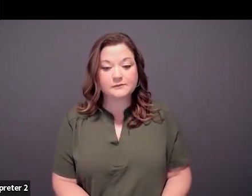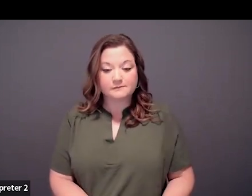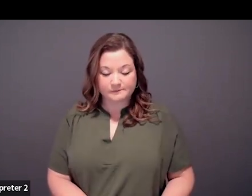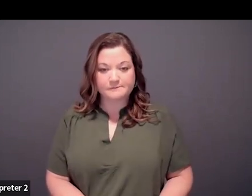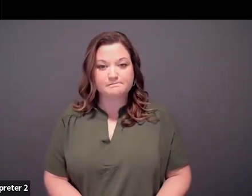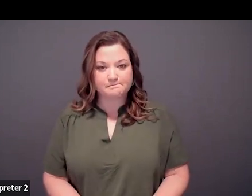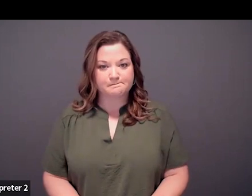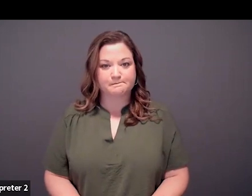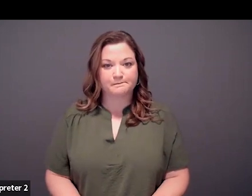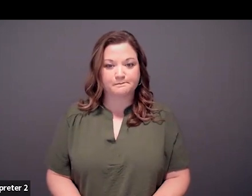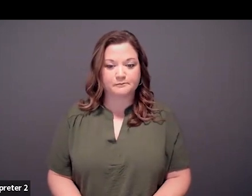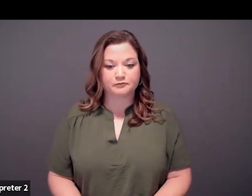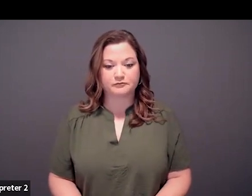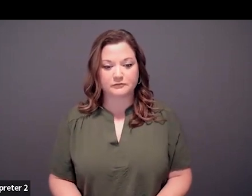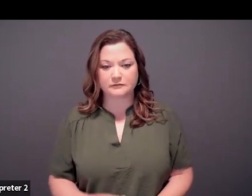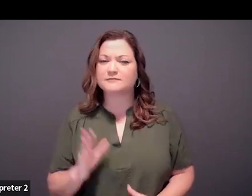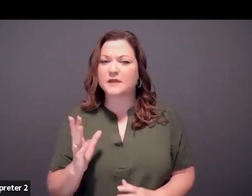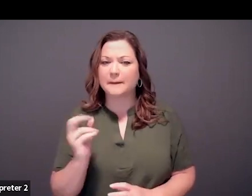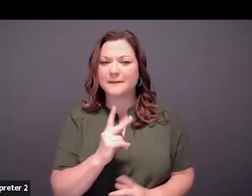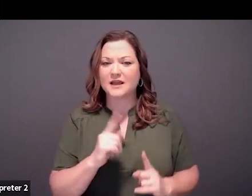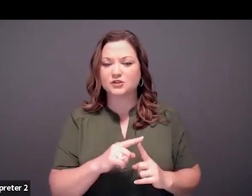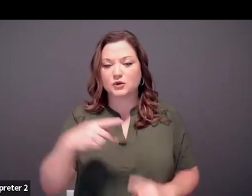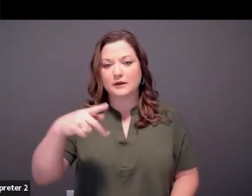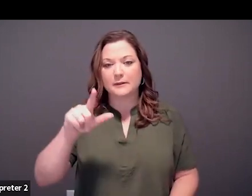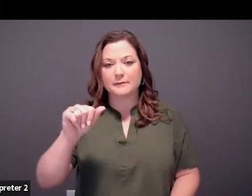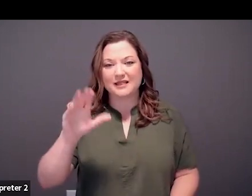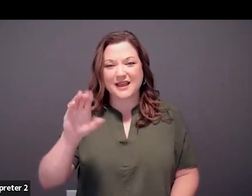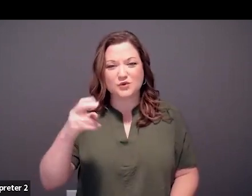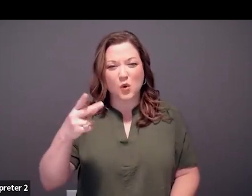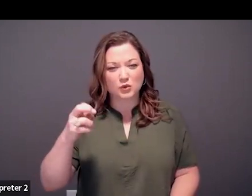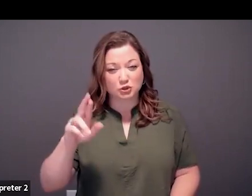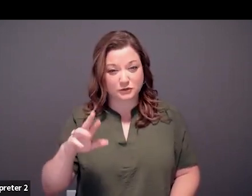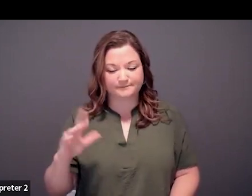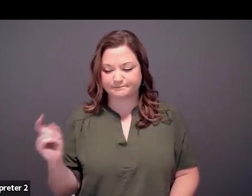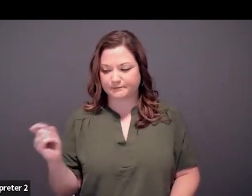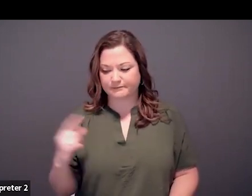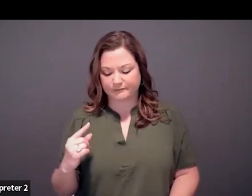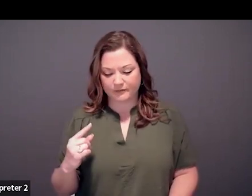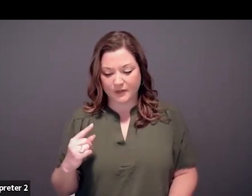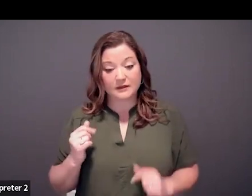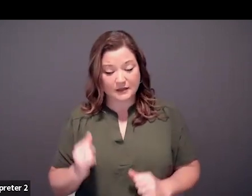Going back on the placeholder, Dinesh had asked, can we use placeholder text on screen but hide for screen